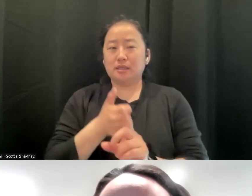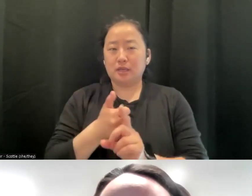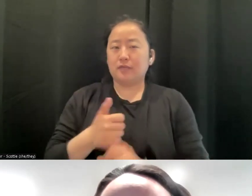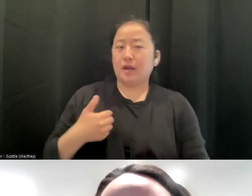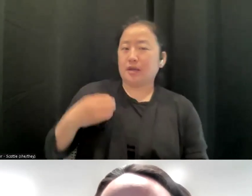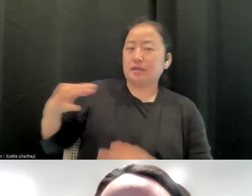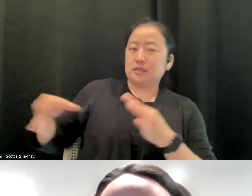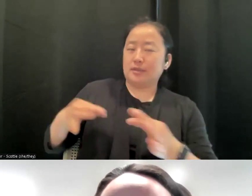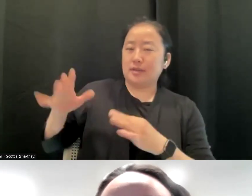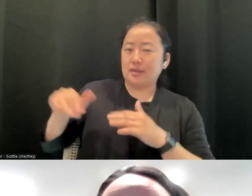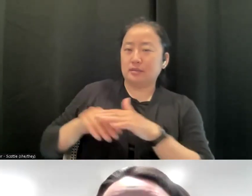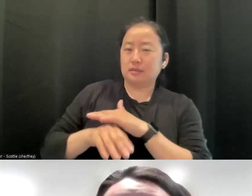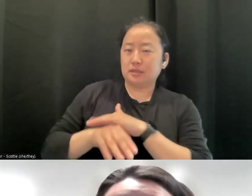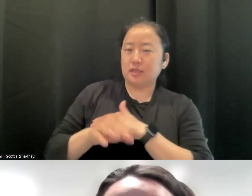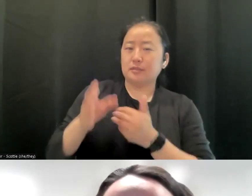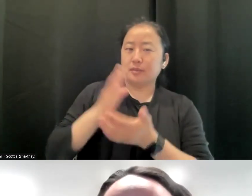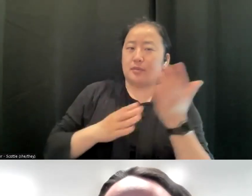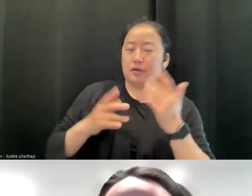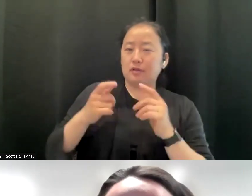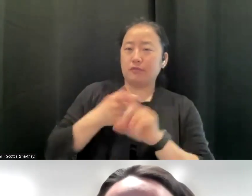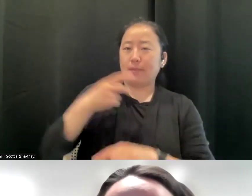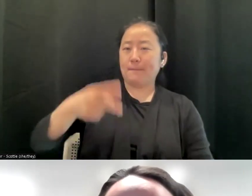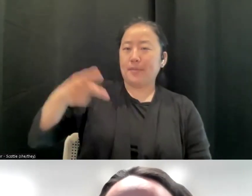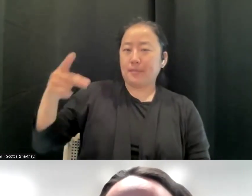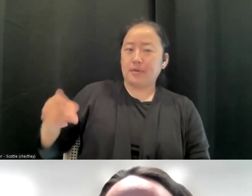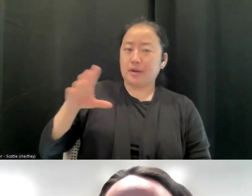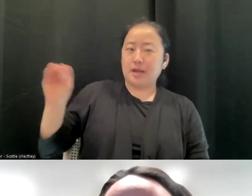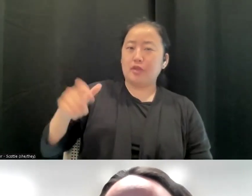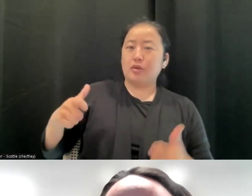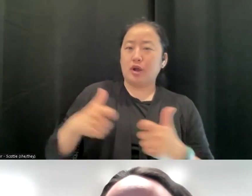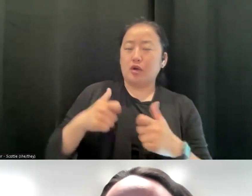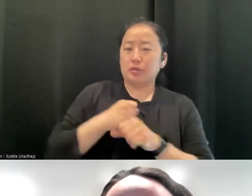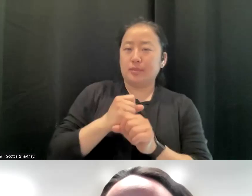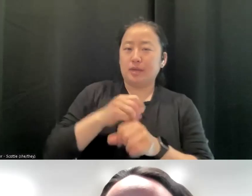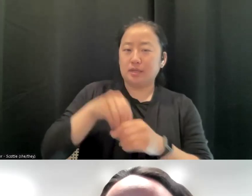an accessibility component of PowerPoint and they are auto generated within the slides.